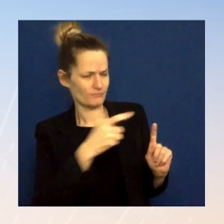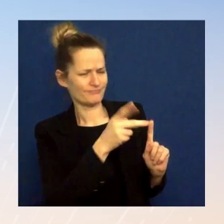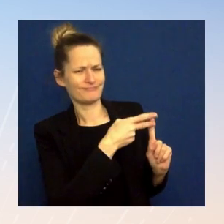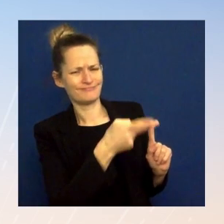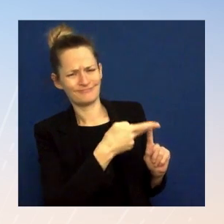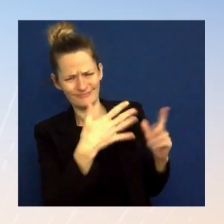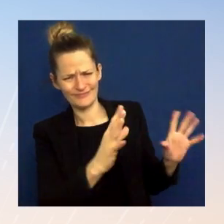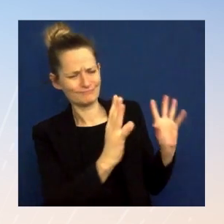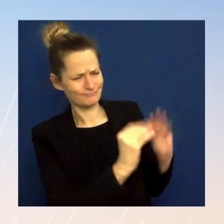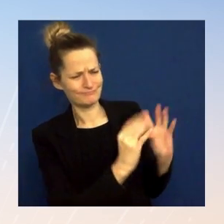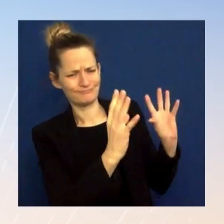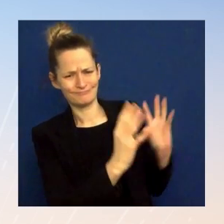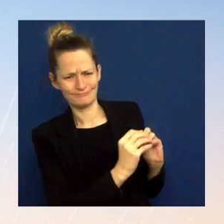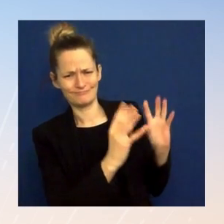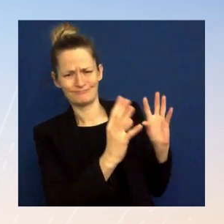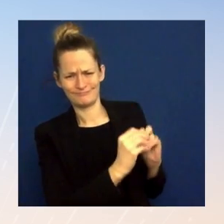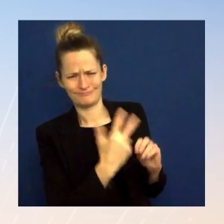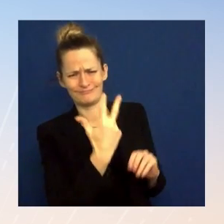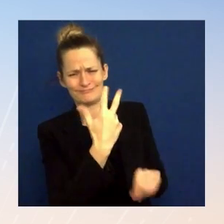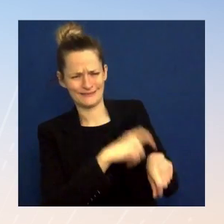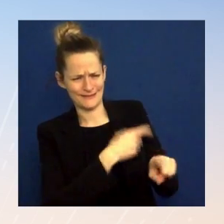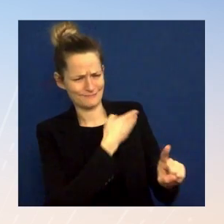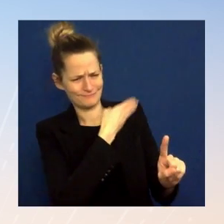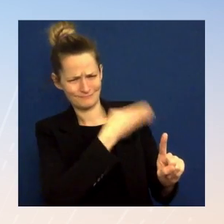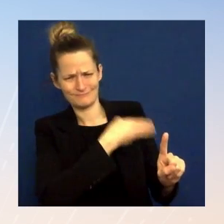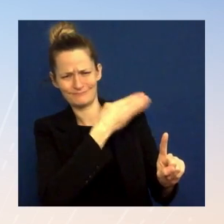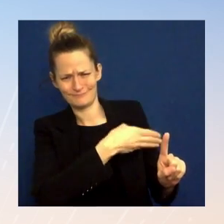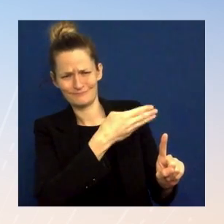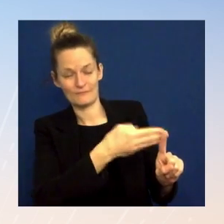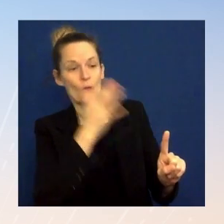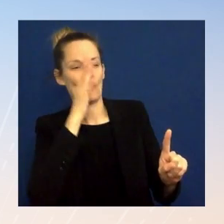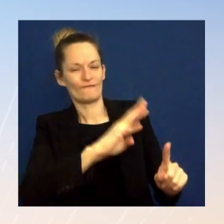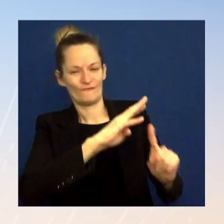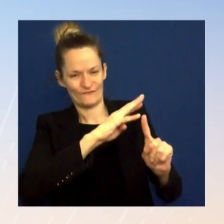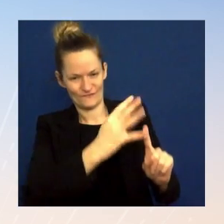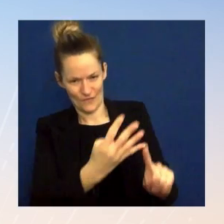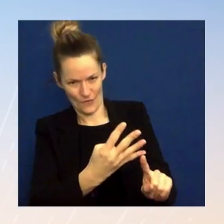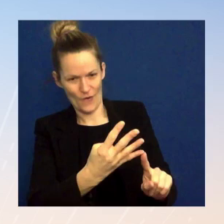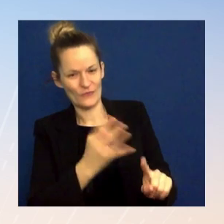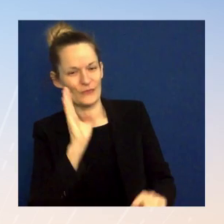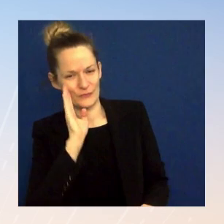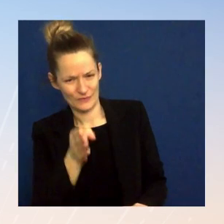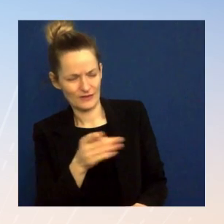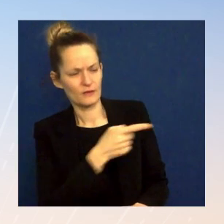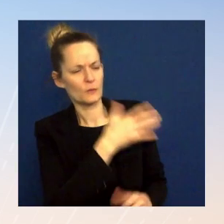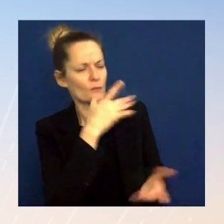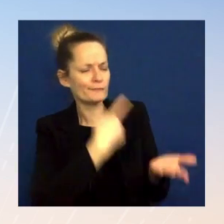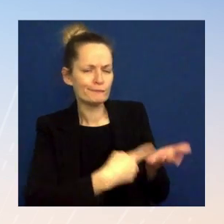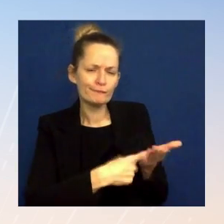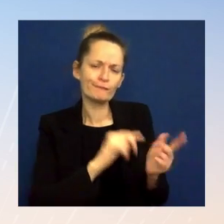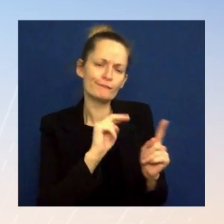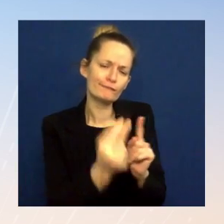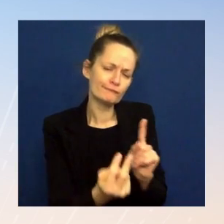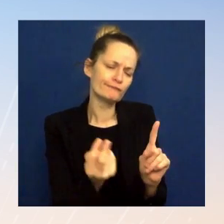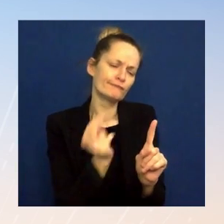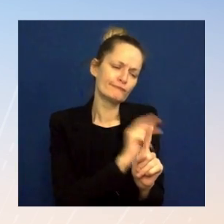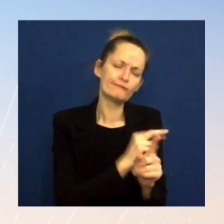And they will have a chance just to reflect, each of them, on their view of what's happening in the world. On policy issues, of course, in the international realm,